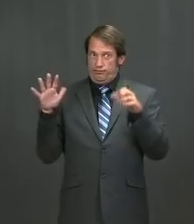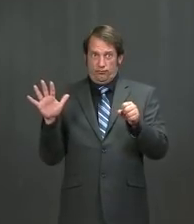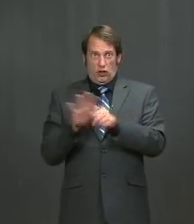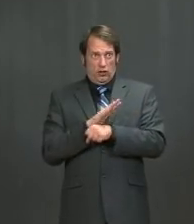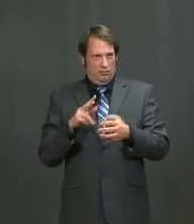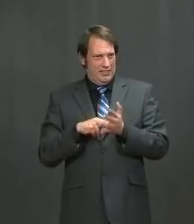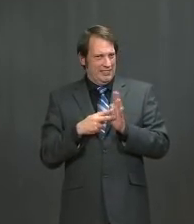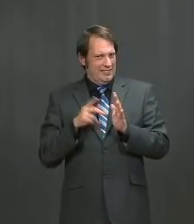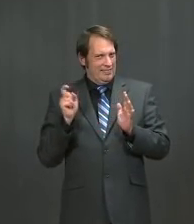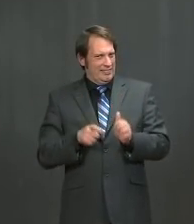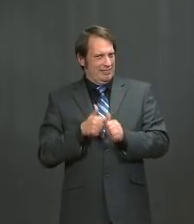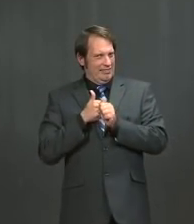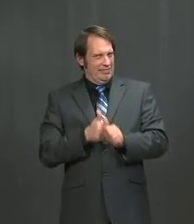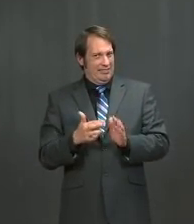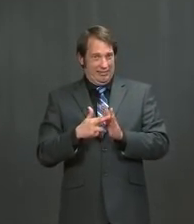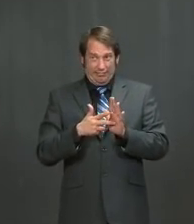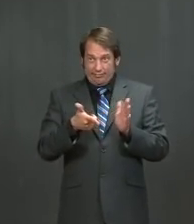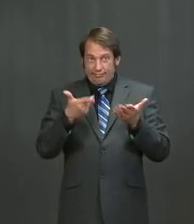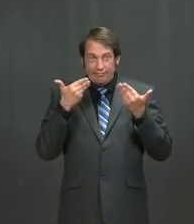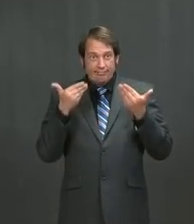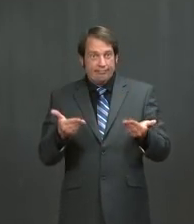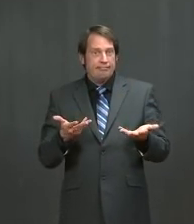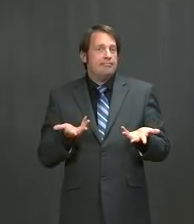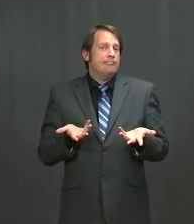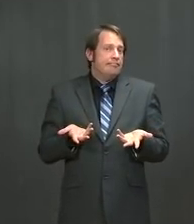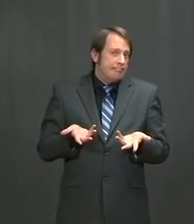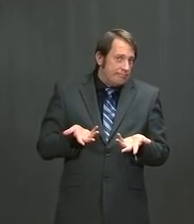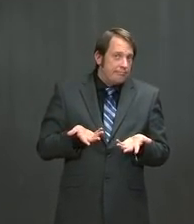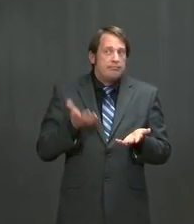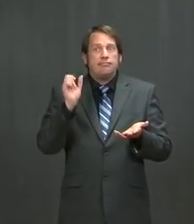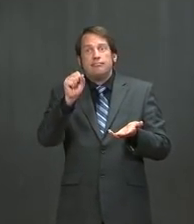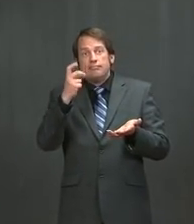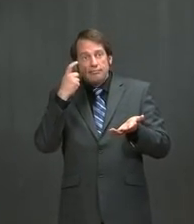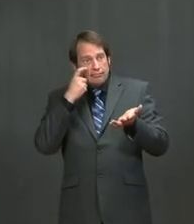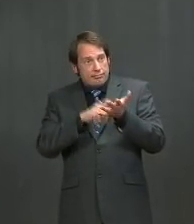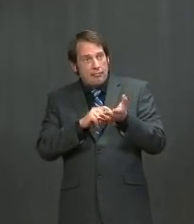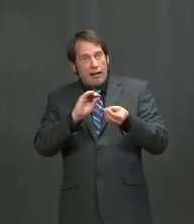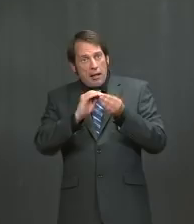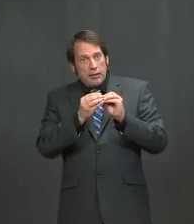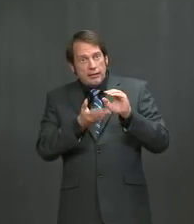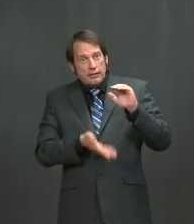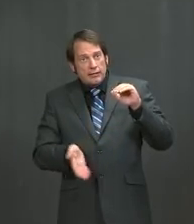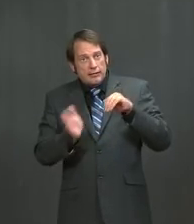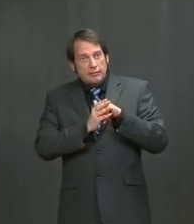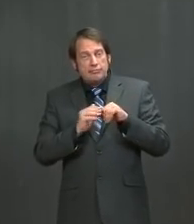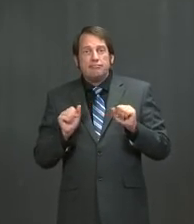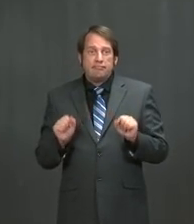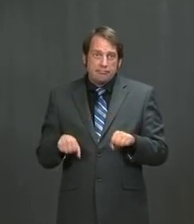We have seen spikes in certain parts of the country, certain regions in the country. That's something we're closely watching.